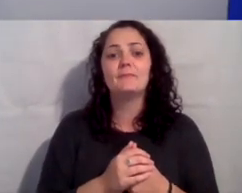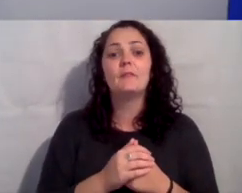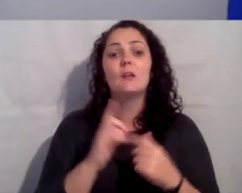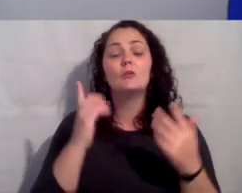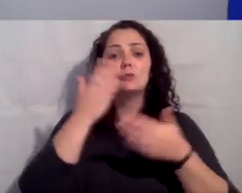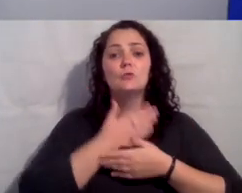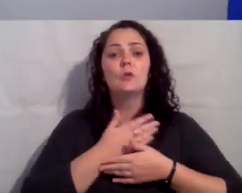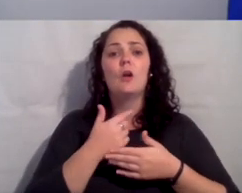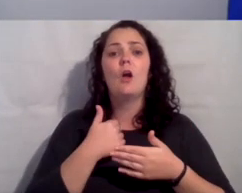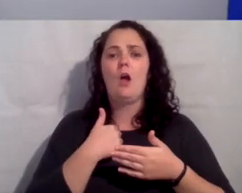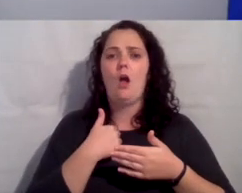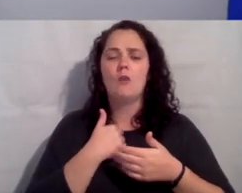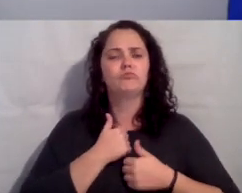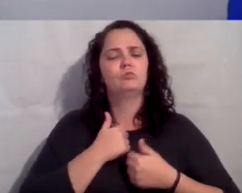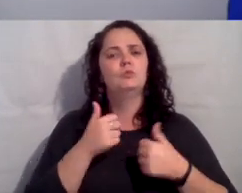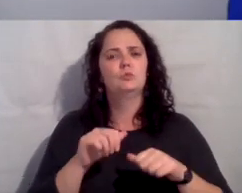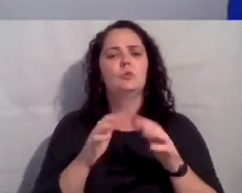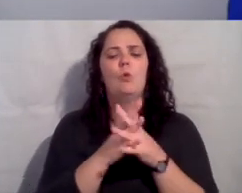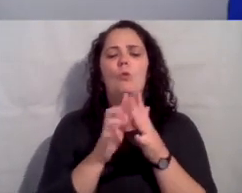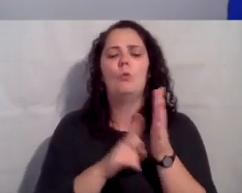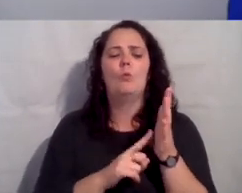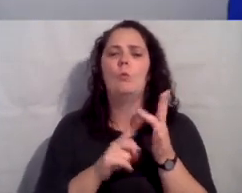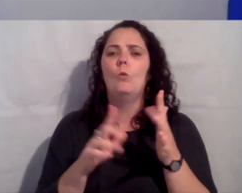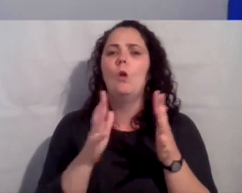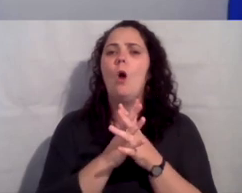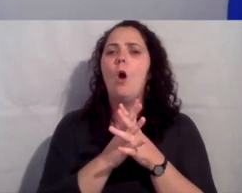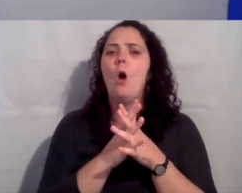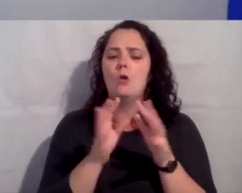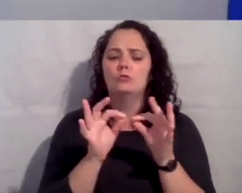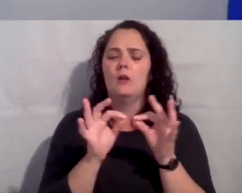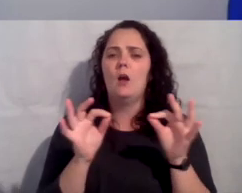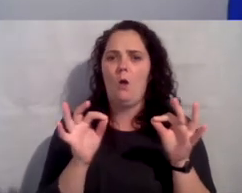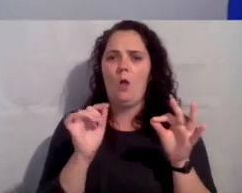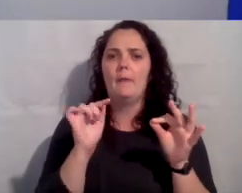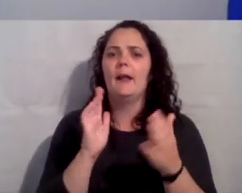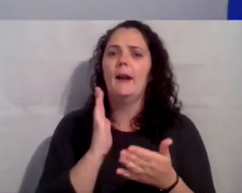with willow charcoal which is the same material I was using last week. It is just a pure carbon,